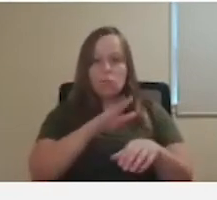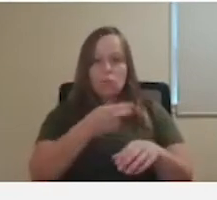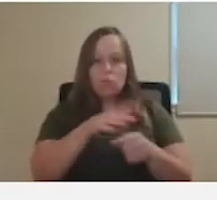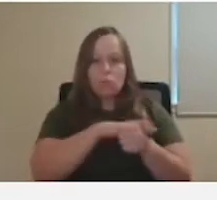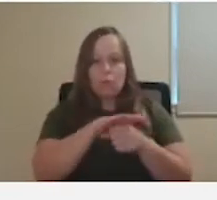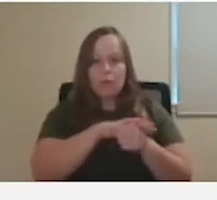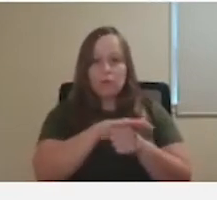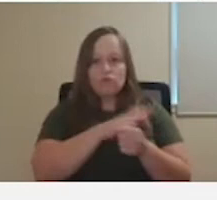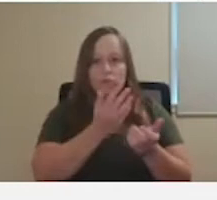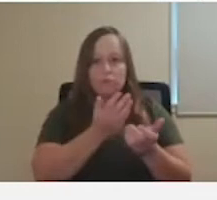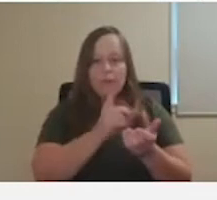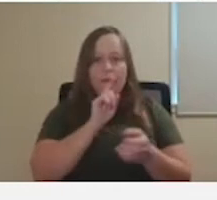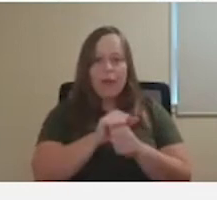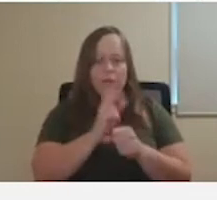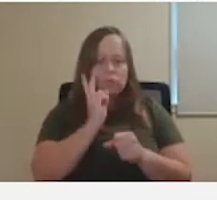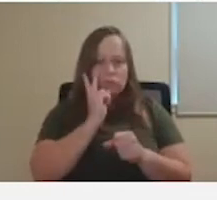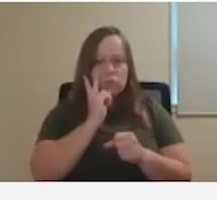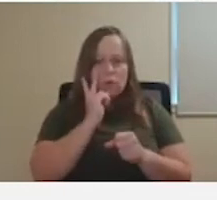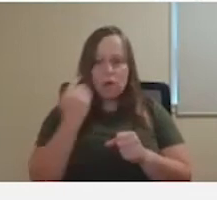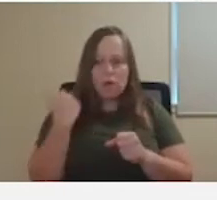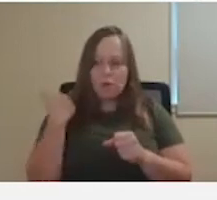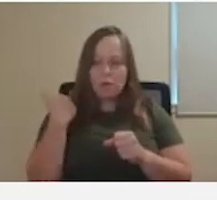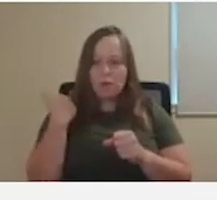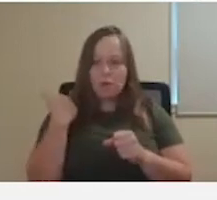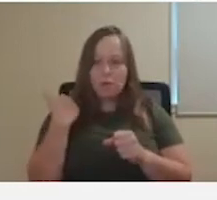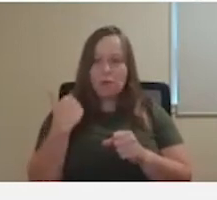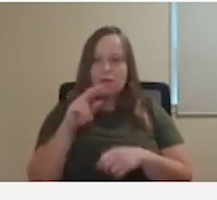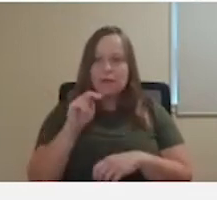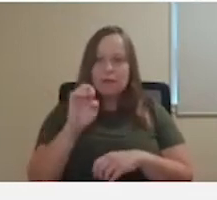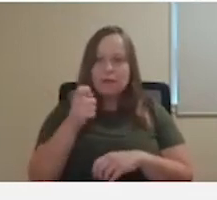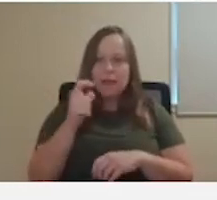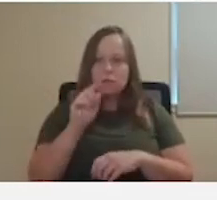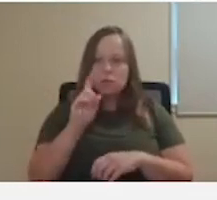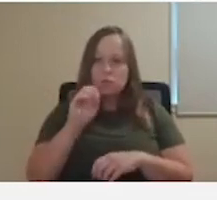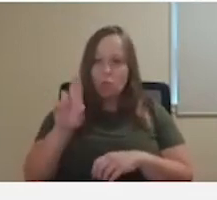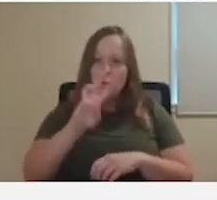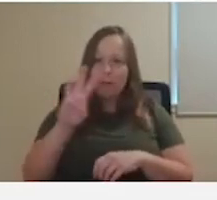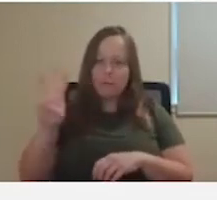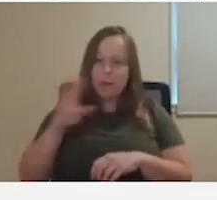I actually saw on a NextDoor website in my area,